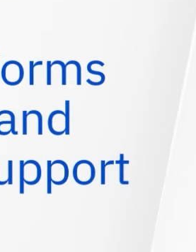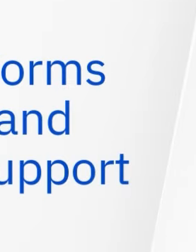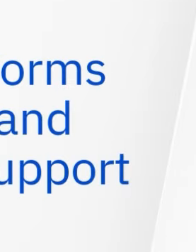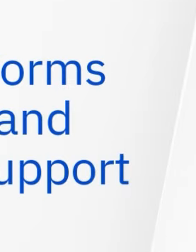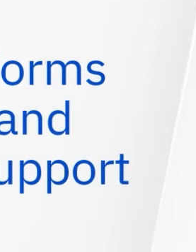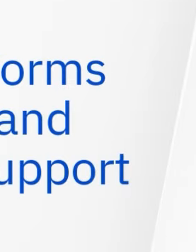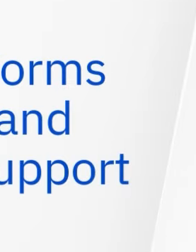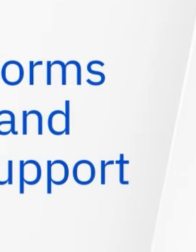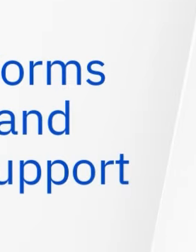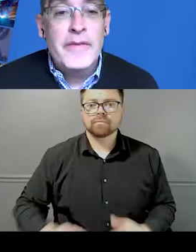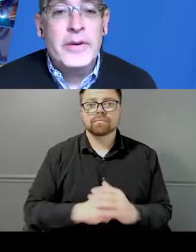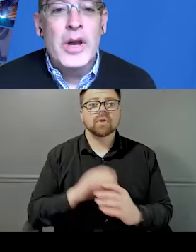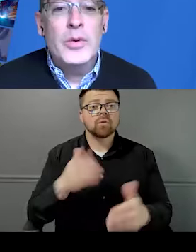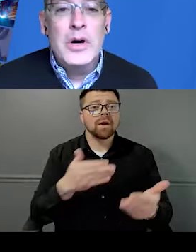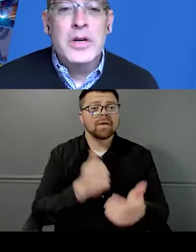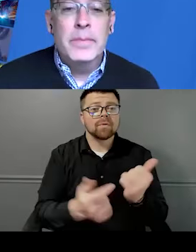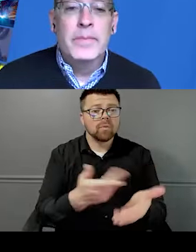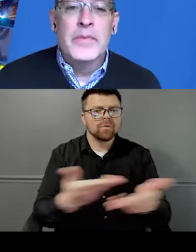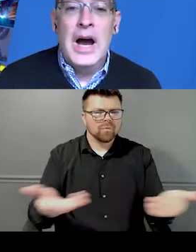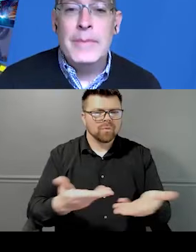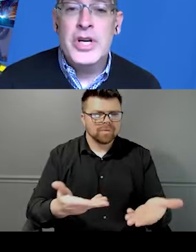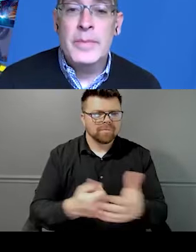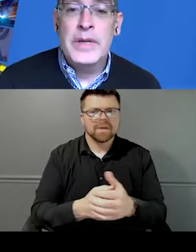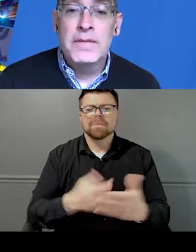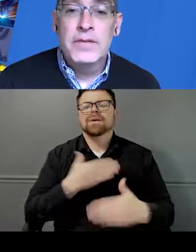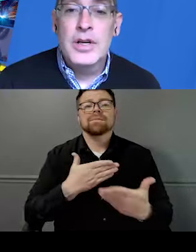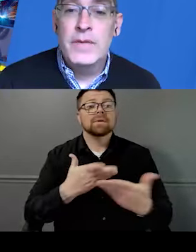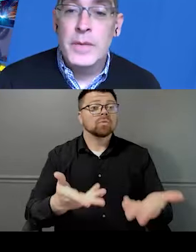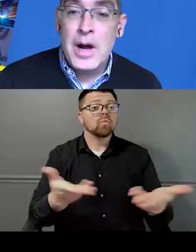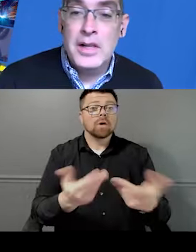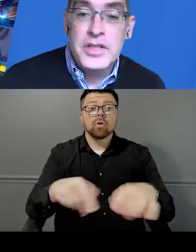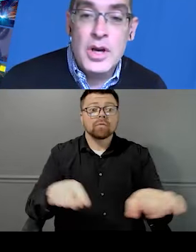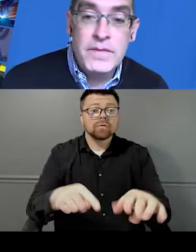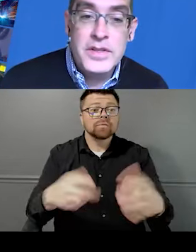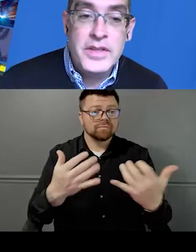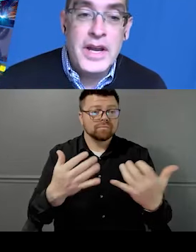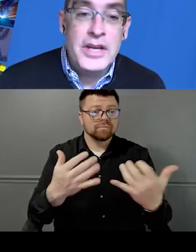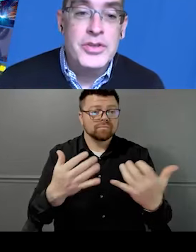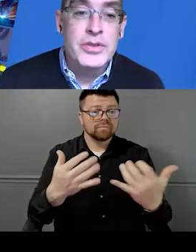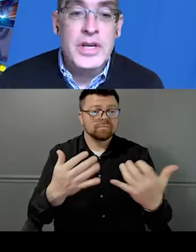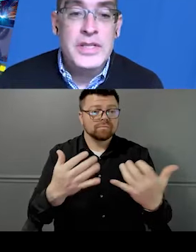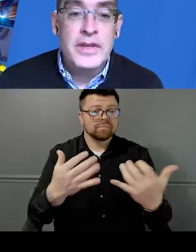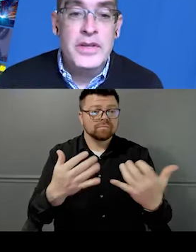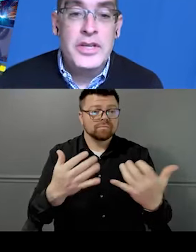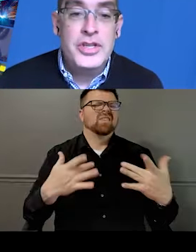Jeremy Leffler: Hello, everyone, and welcome. I'm Jeremy Leffler from the Policy Office at the National Science Foundation,